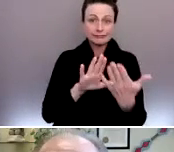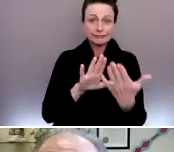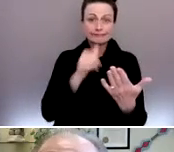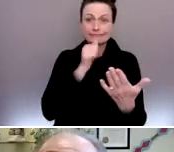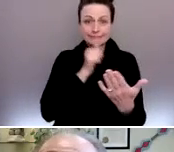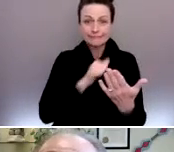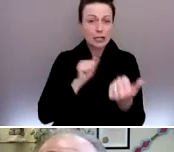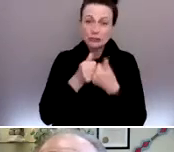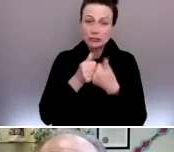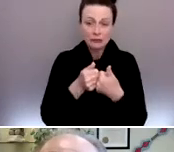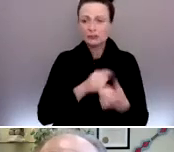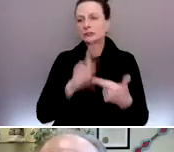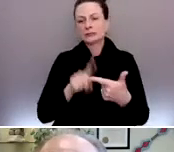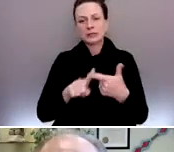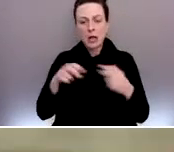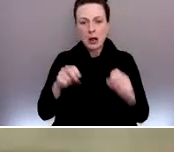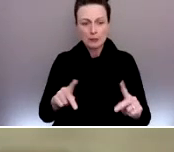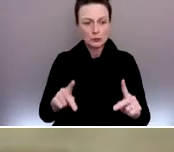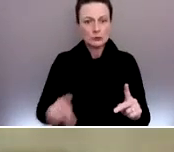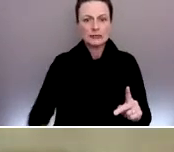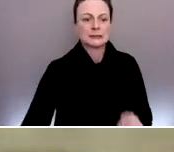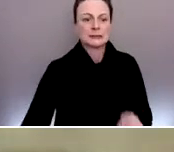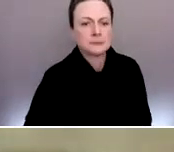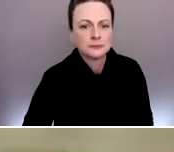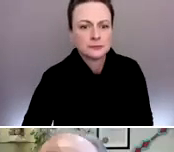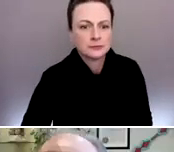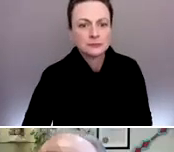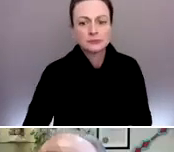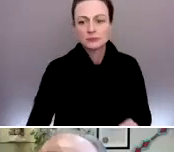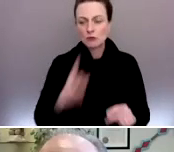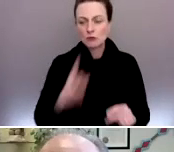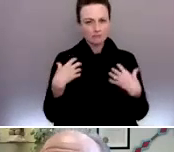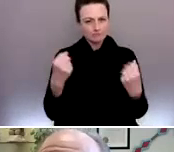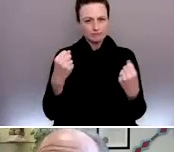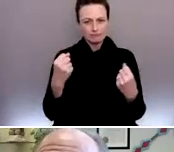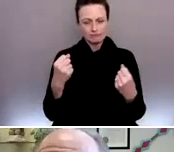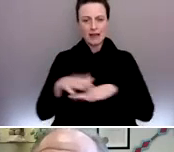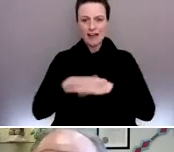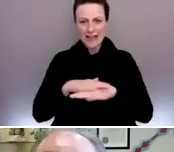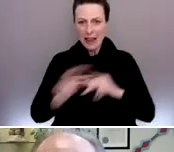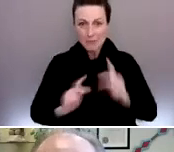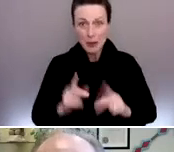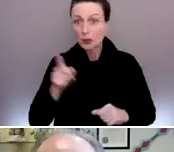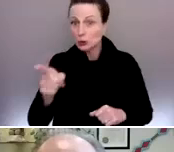presented with opportunities that the resemblance of native people, and you particularly, and your